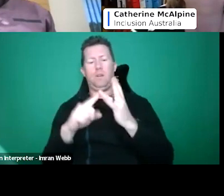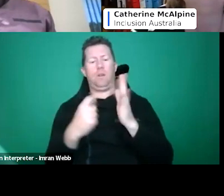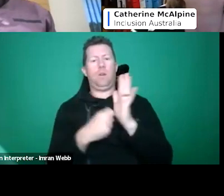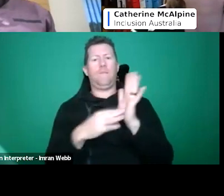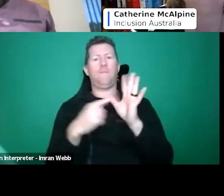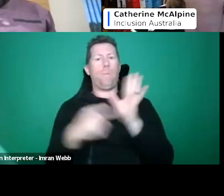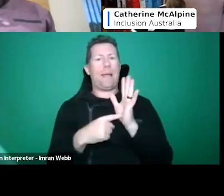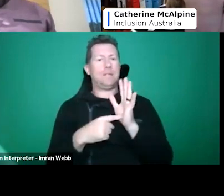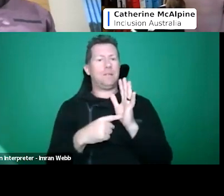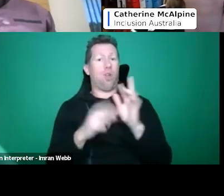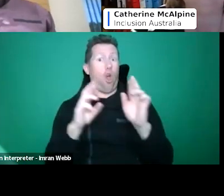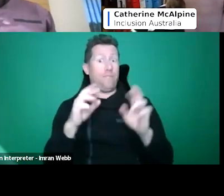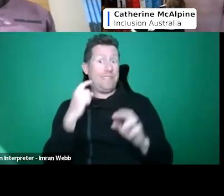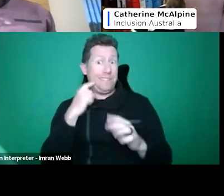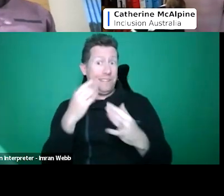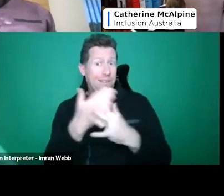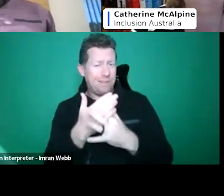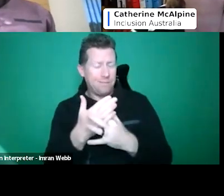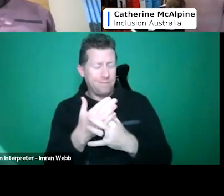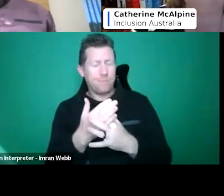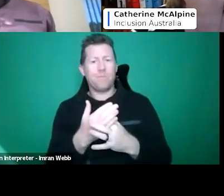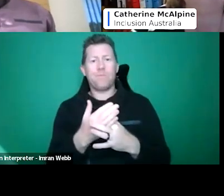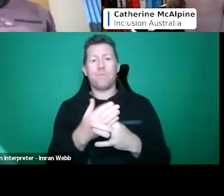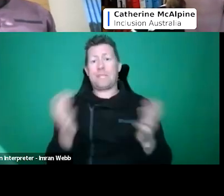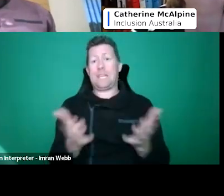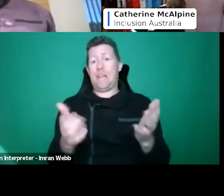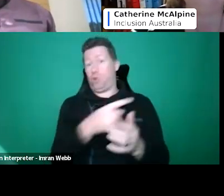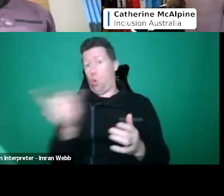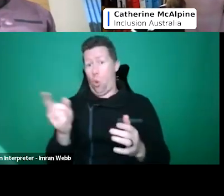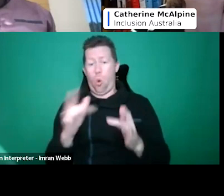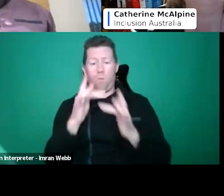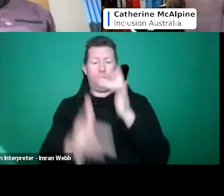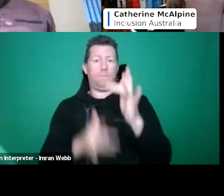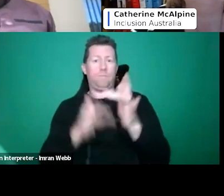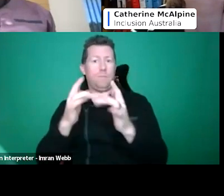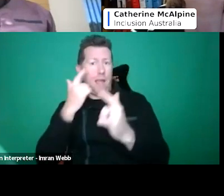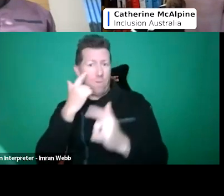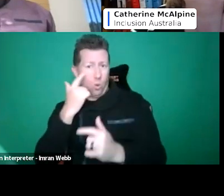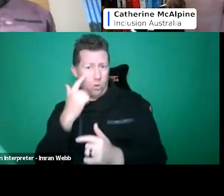I encourage everyone to have a look at that in terms of that,